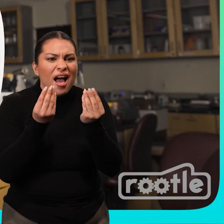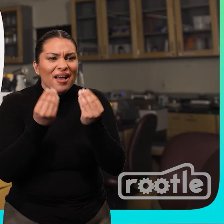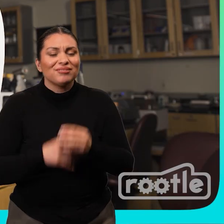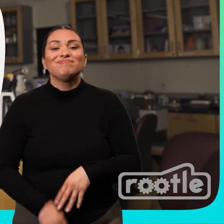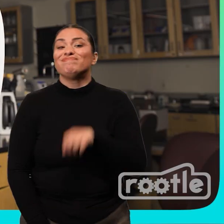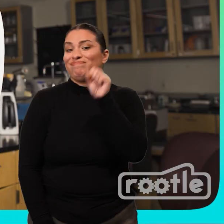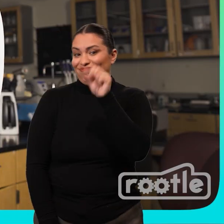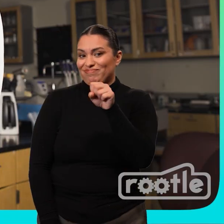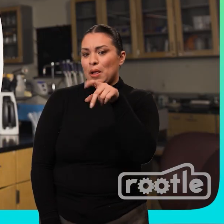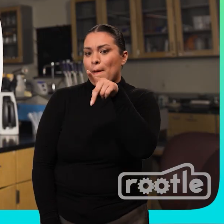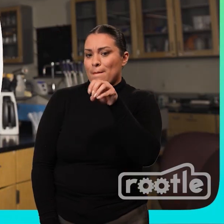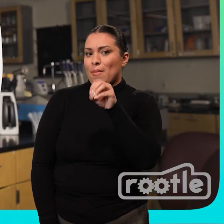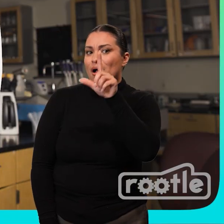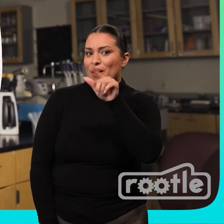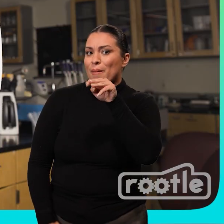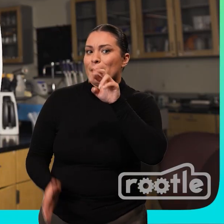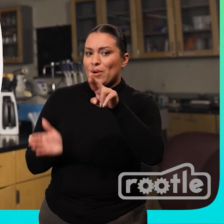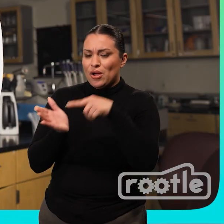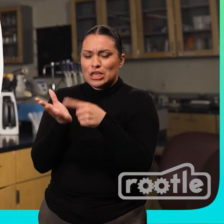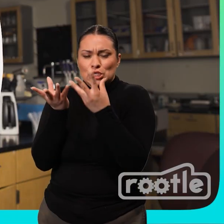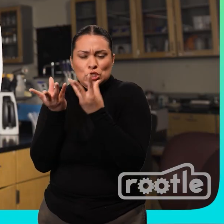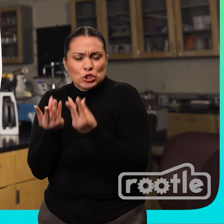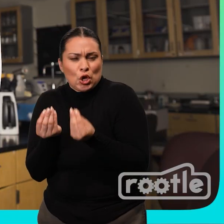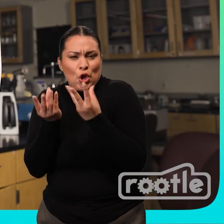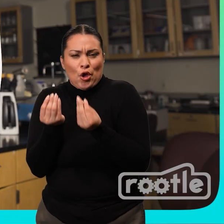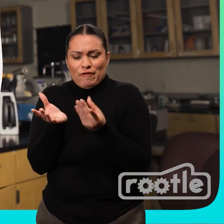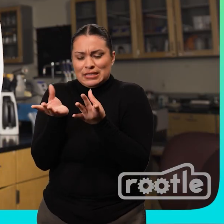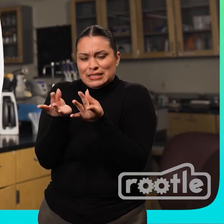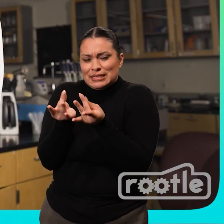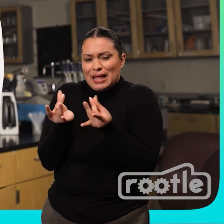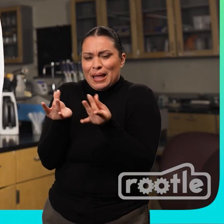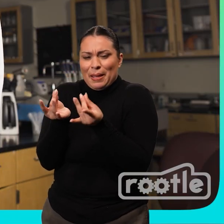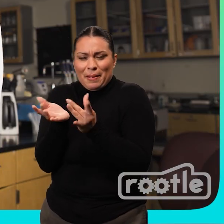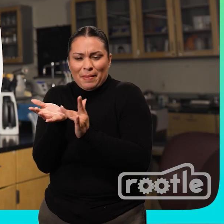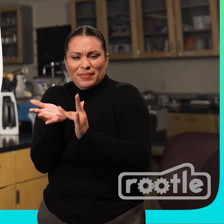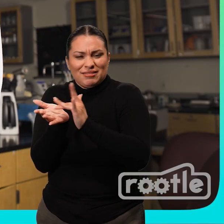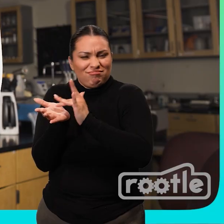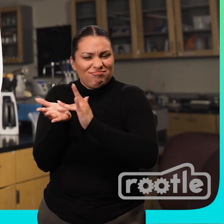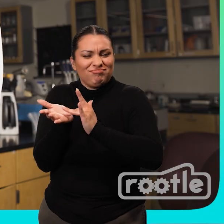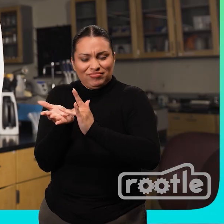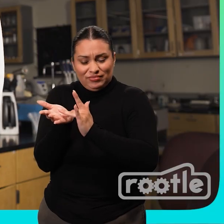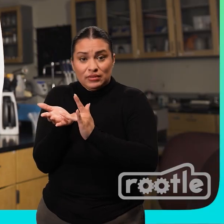Yes, and like slime, it's a polymer that is soft and slimy when you touch it.